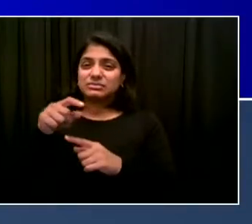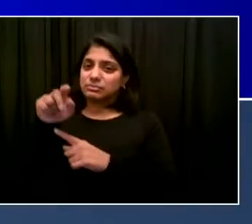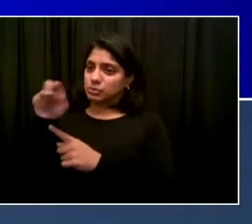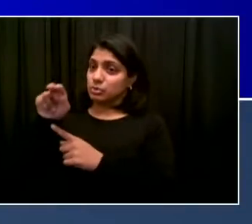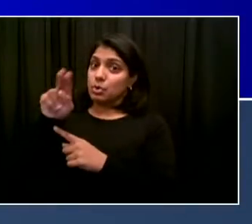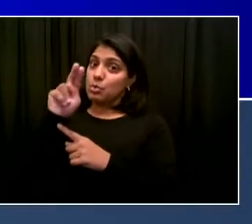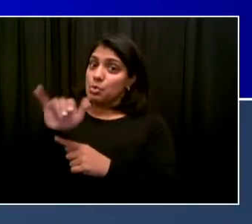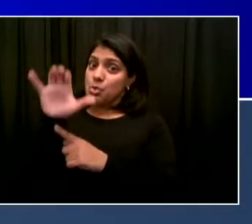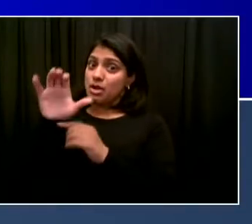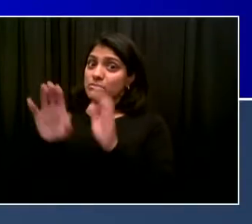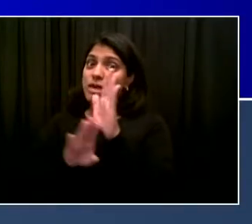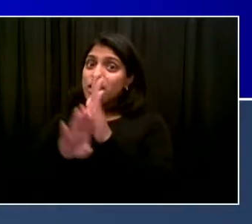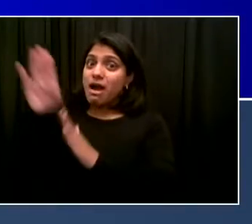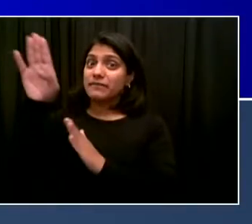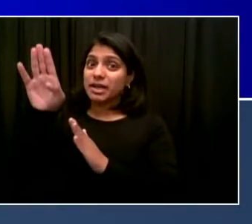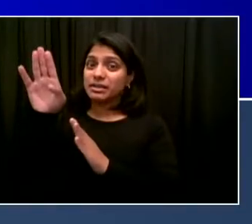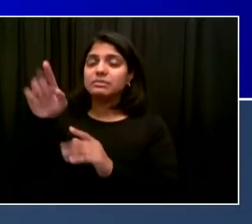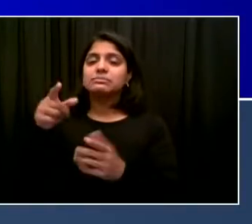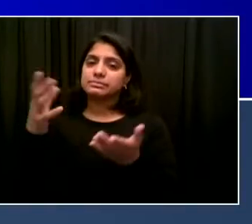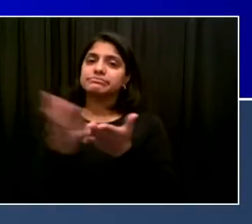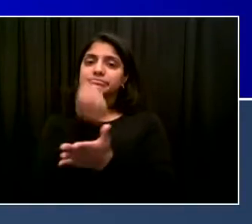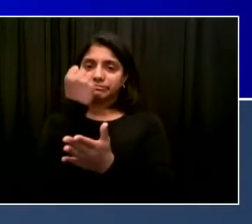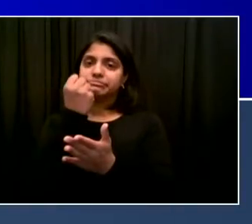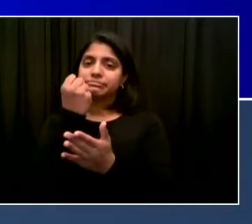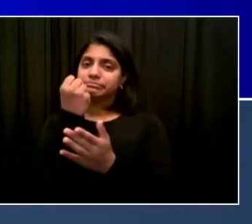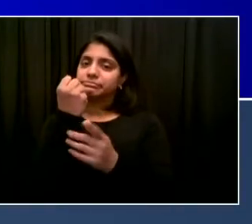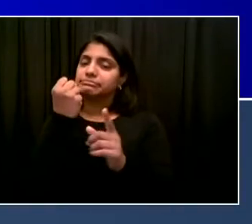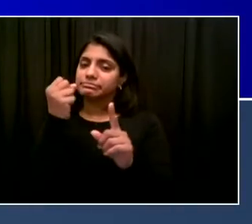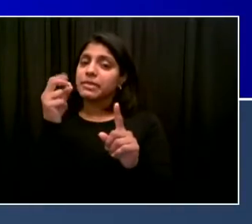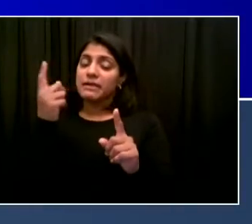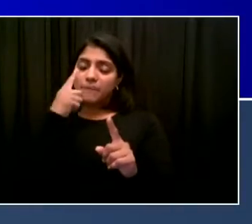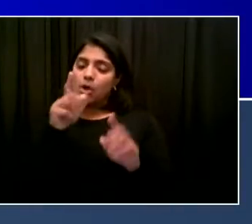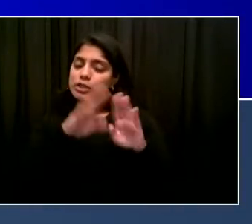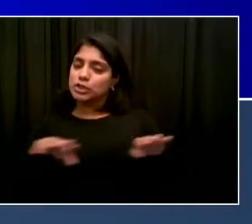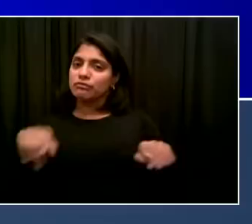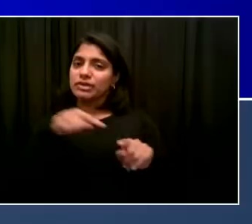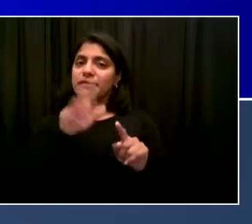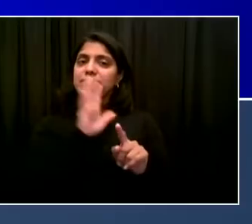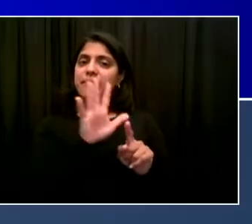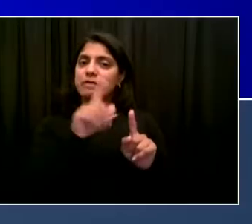ENCOURAGE EVERYONE TO GET THE KIDS VACCINATED AND KEEP EVERYONE SOFT SAFE. THE PRIVATE VACCINE MANDATE